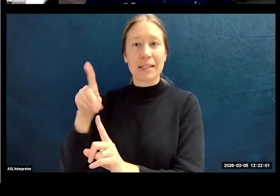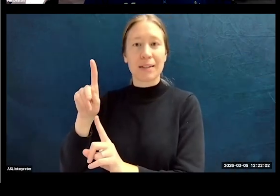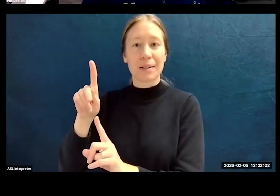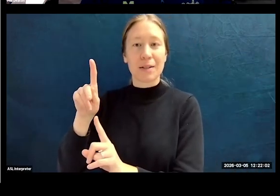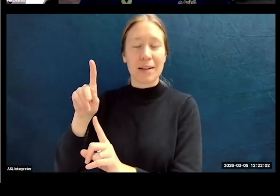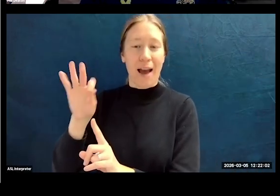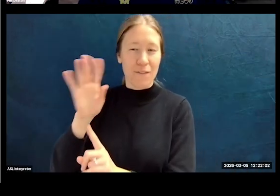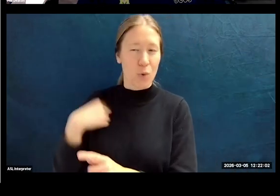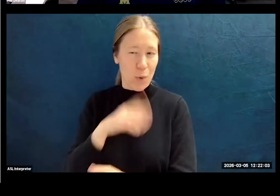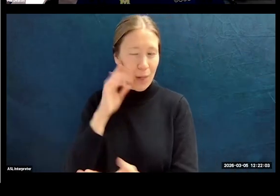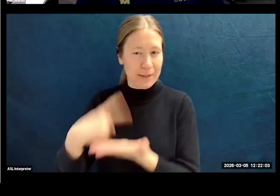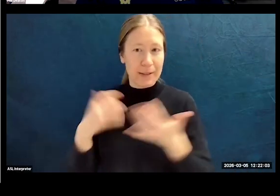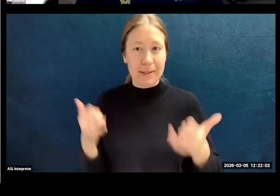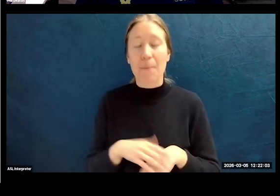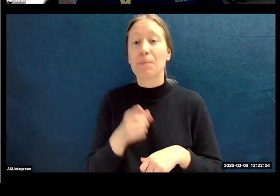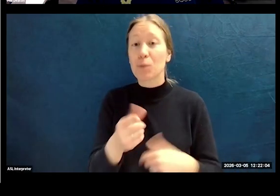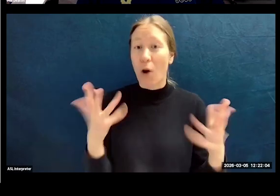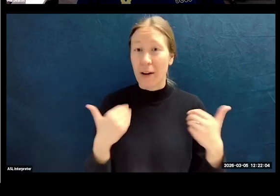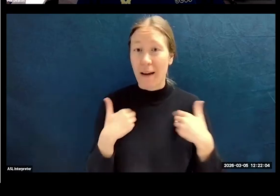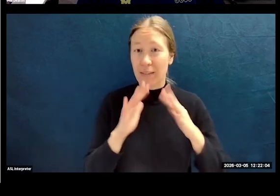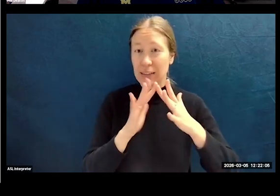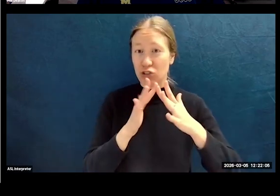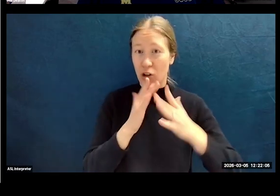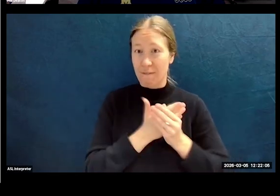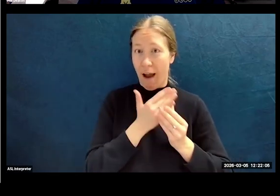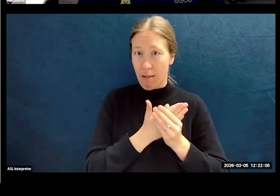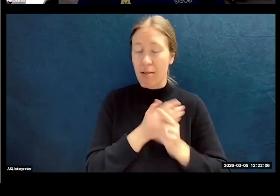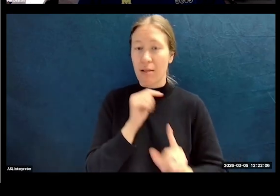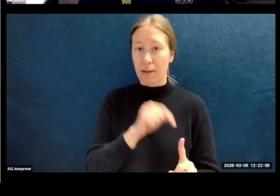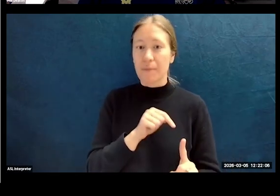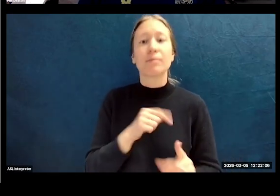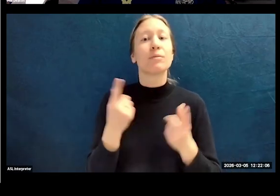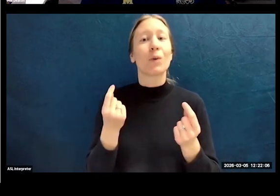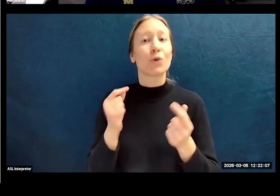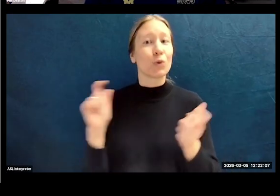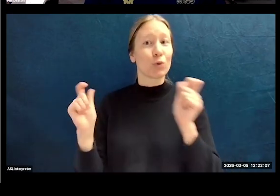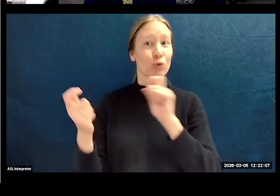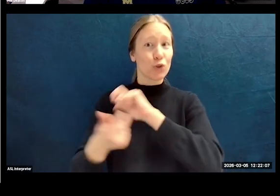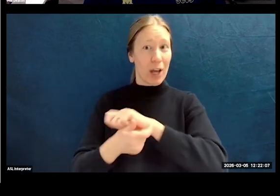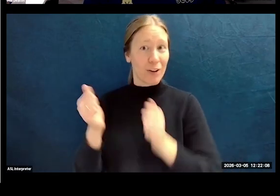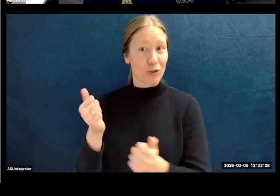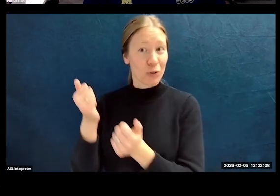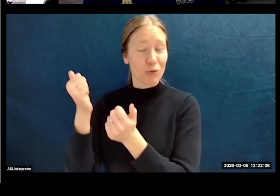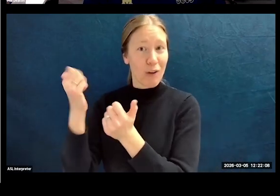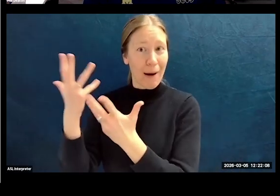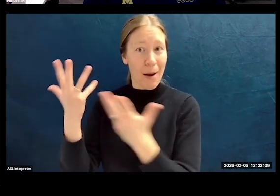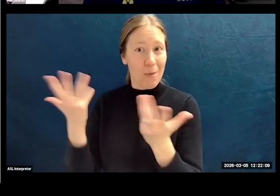So again, if you're working with a digital file for which you have access, here's the changes that we would really recommend doing, and again,